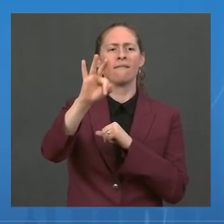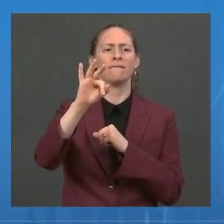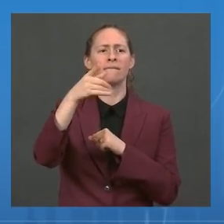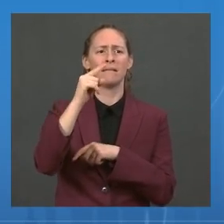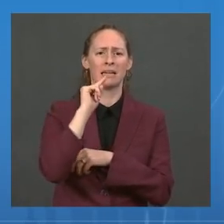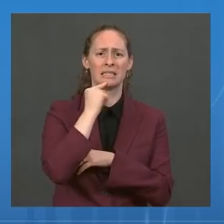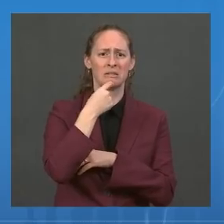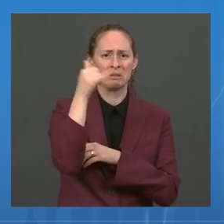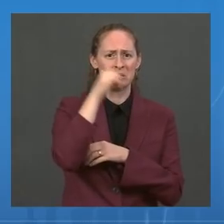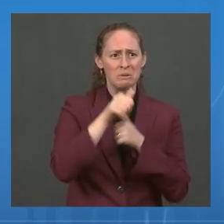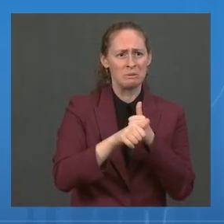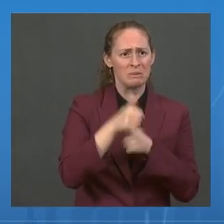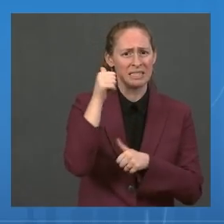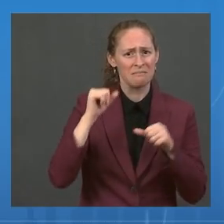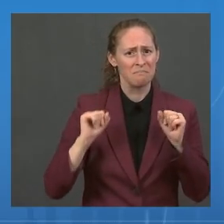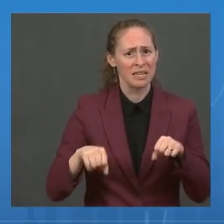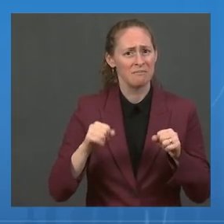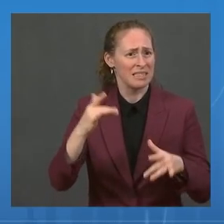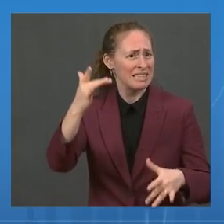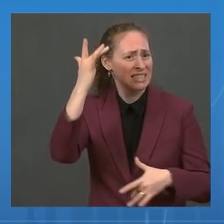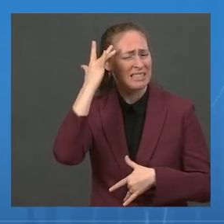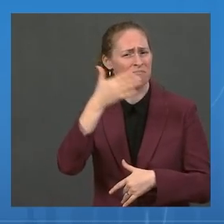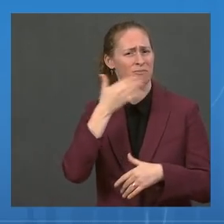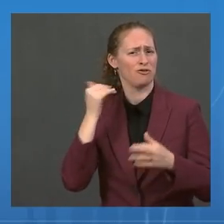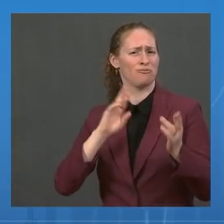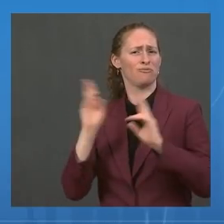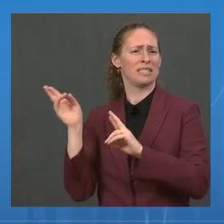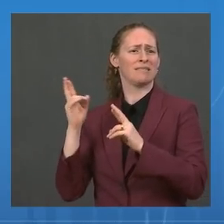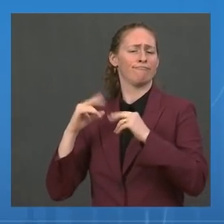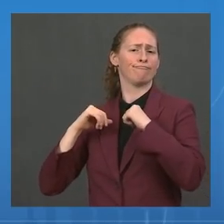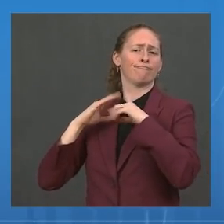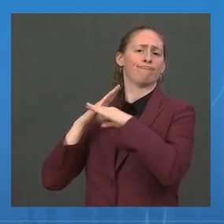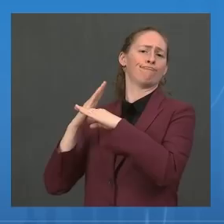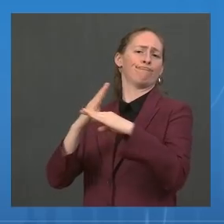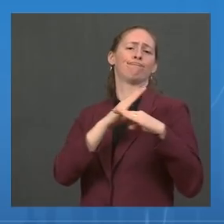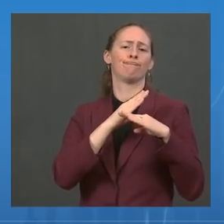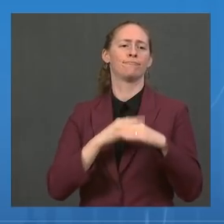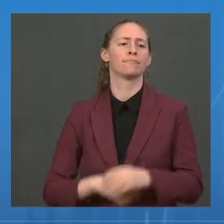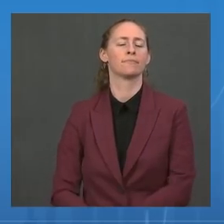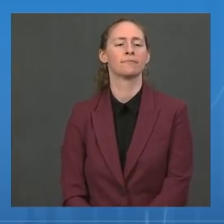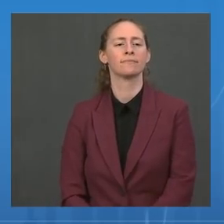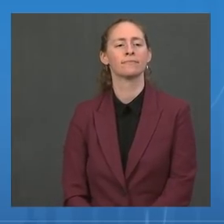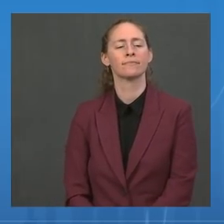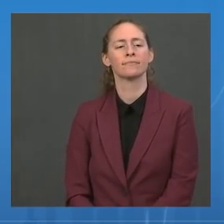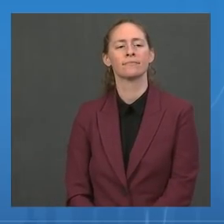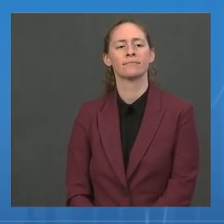Next slide. This is the slide I showed at a prior press briefing.